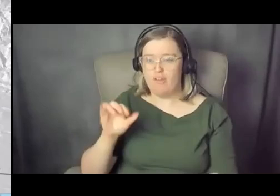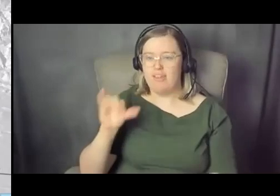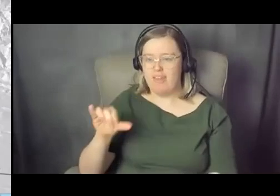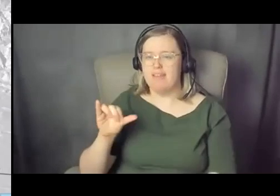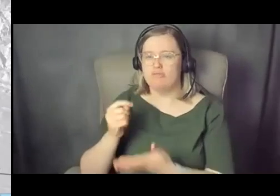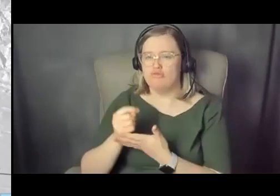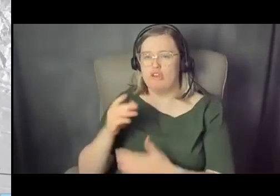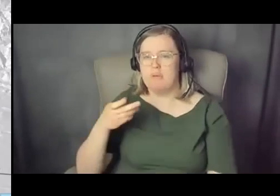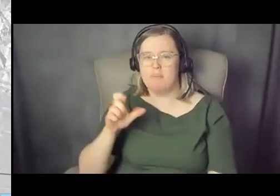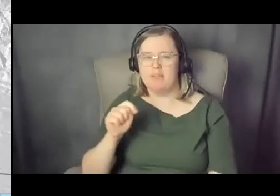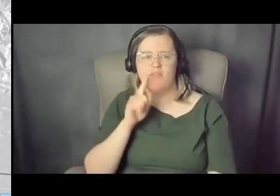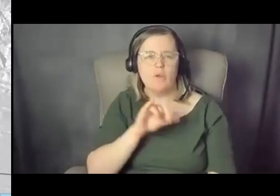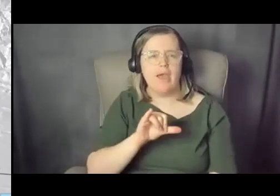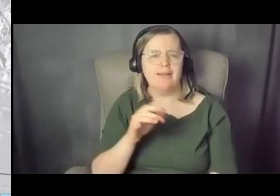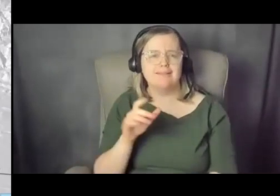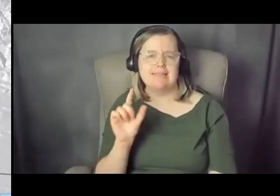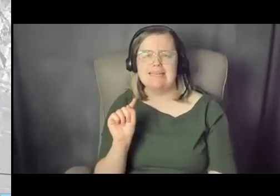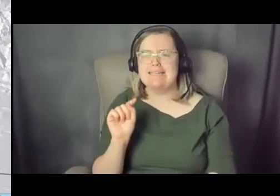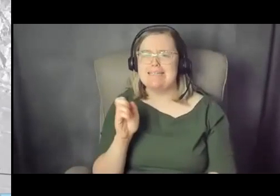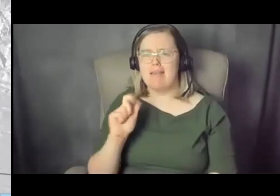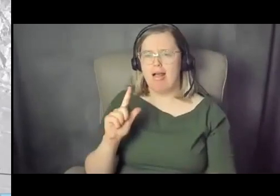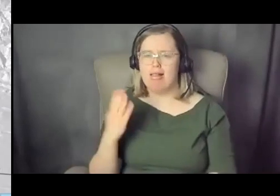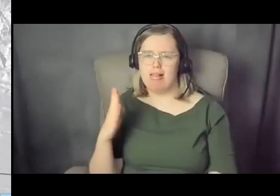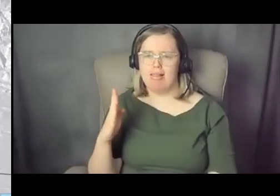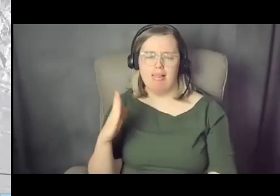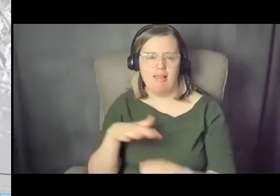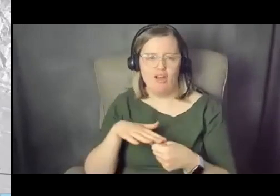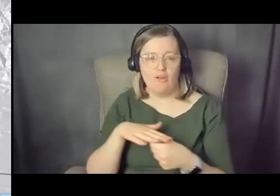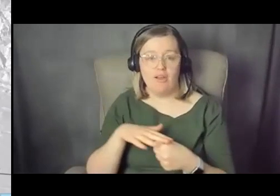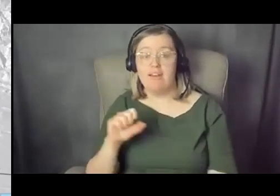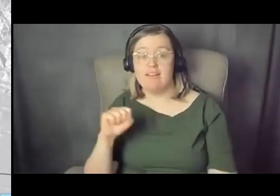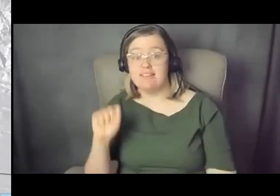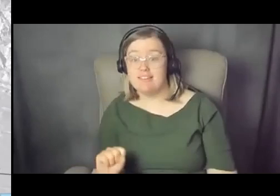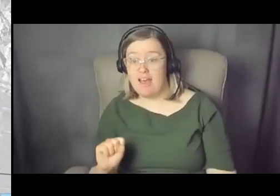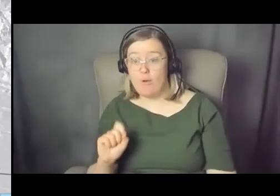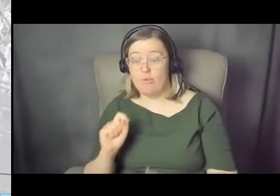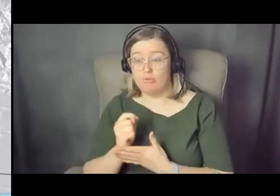kind of teal area, south treatment plant here in Renton